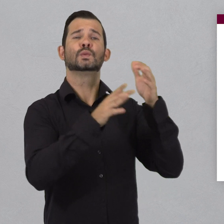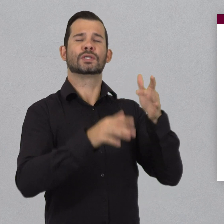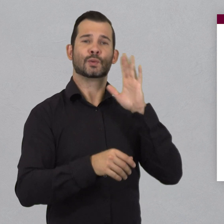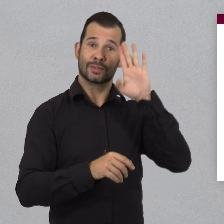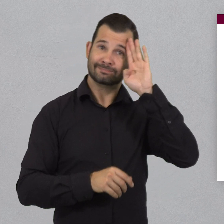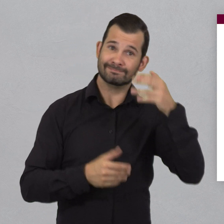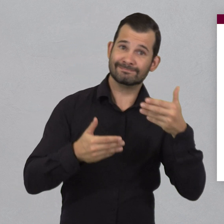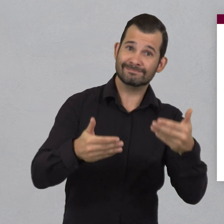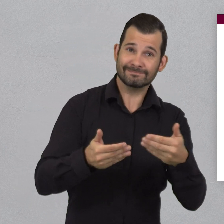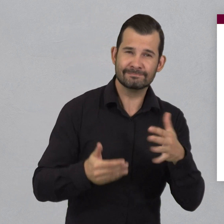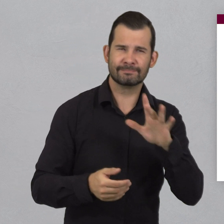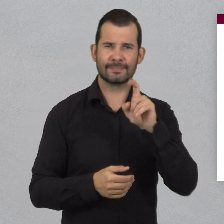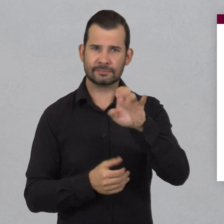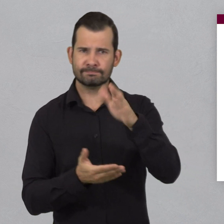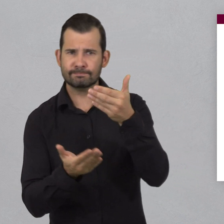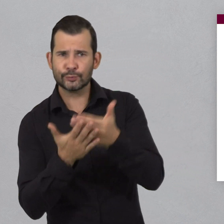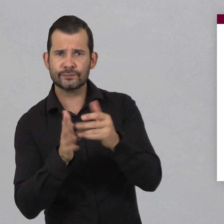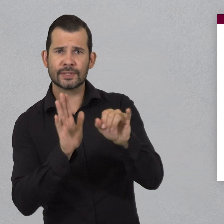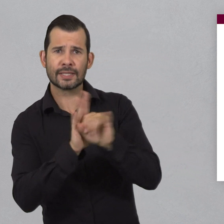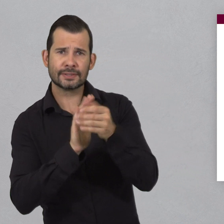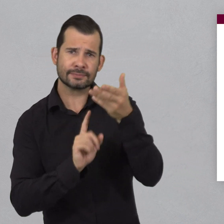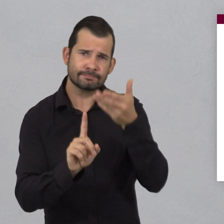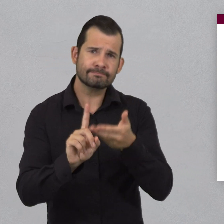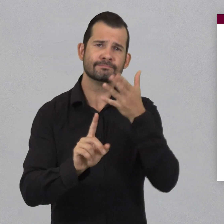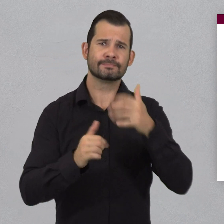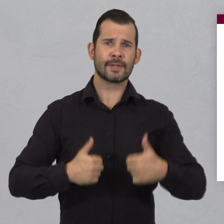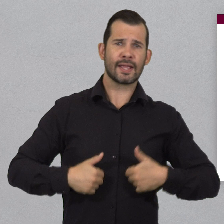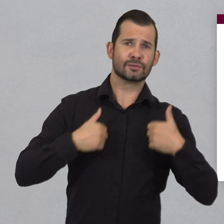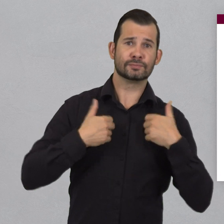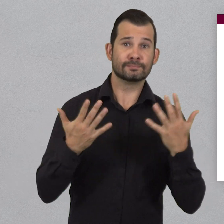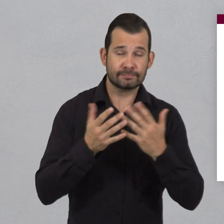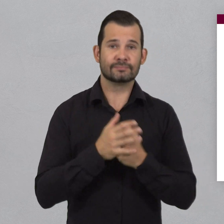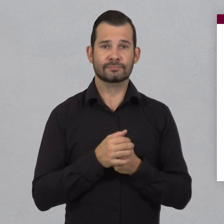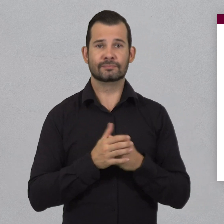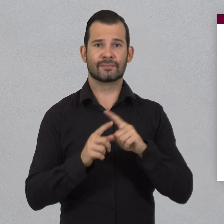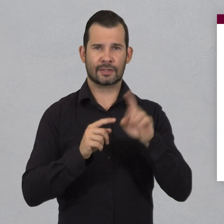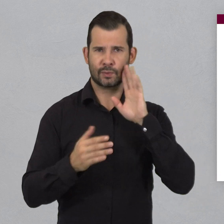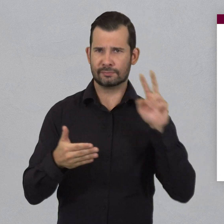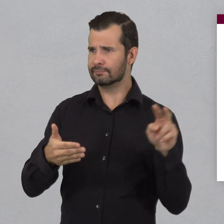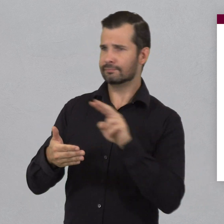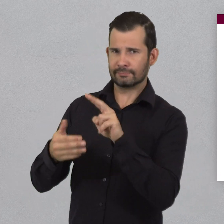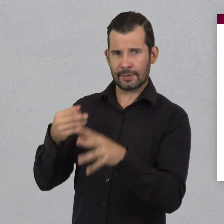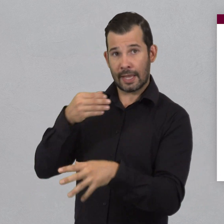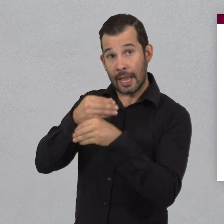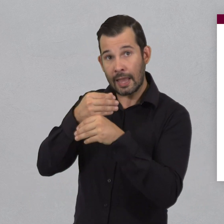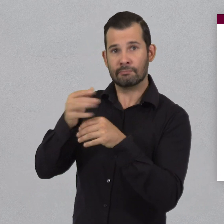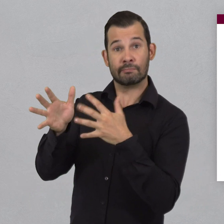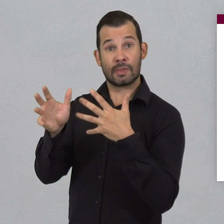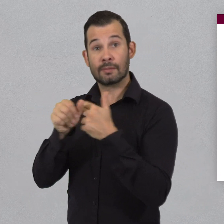An election worker will greet you and ask for your proof of identity and address. They will then add,